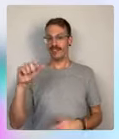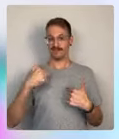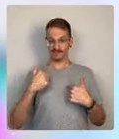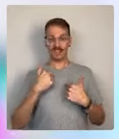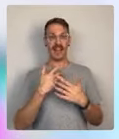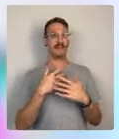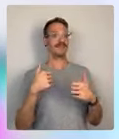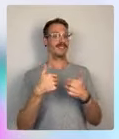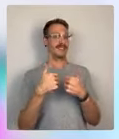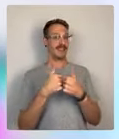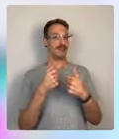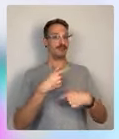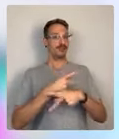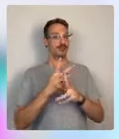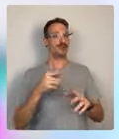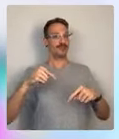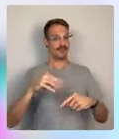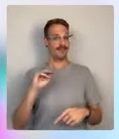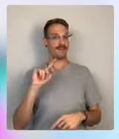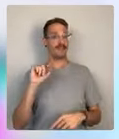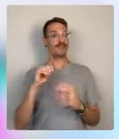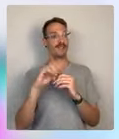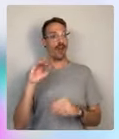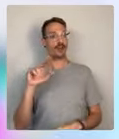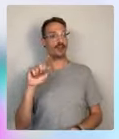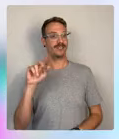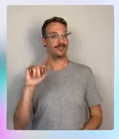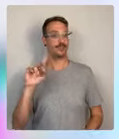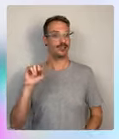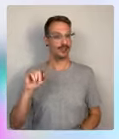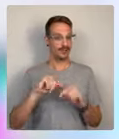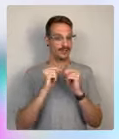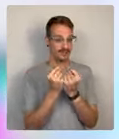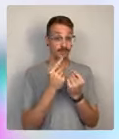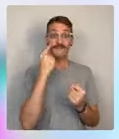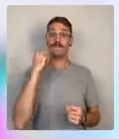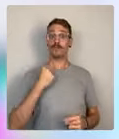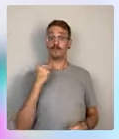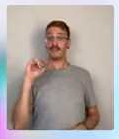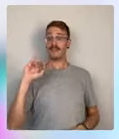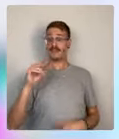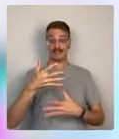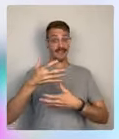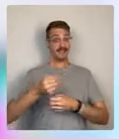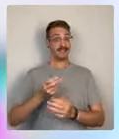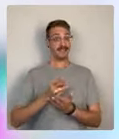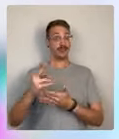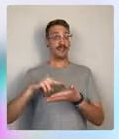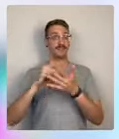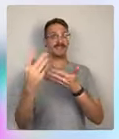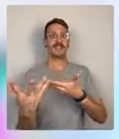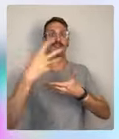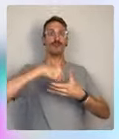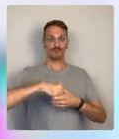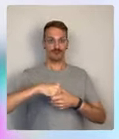So, my name is Mari Kyle, and I am a Game Producer at Meta with our Oculus Studios team. To me, integrity means inclusion.